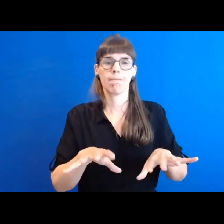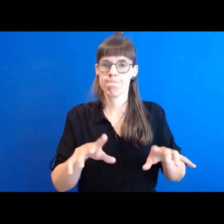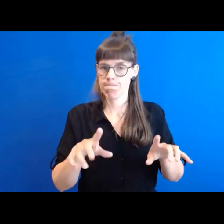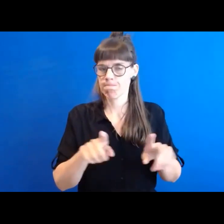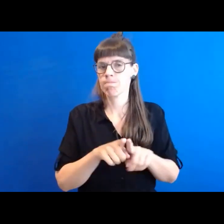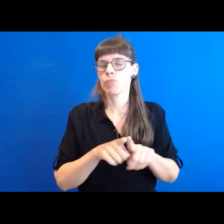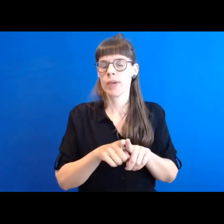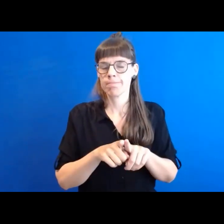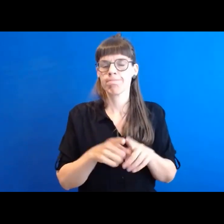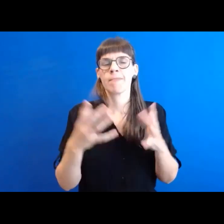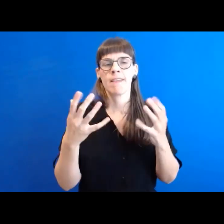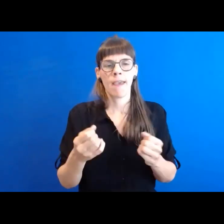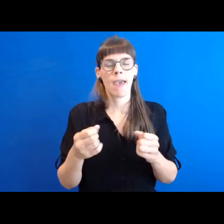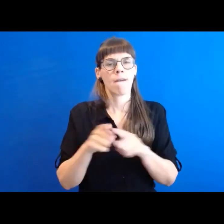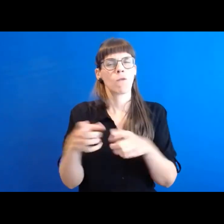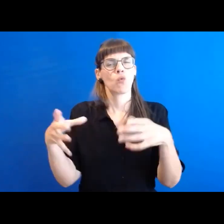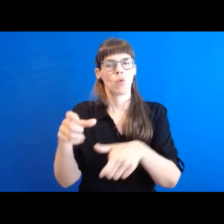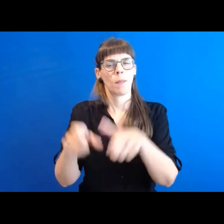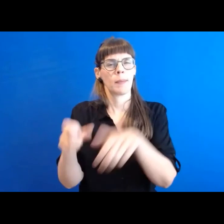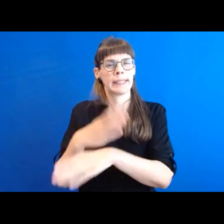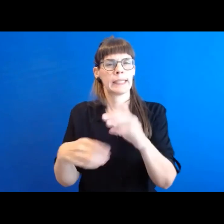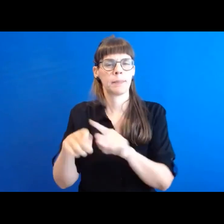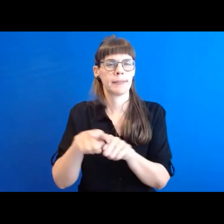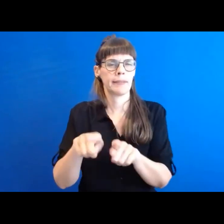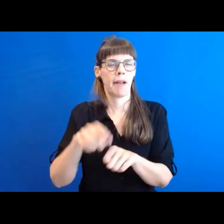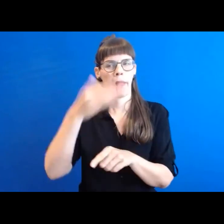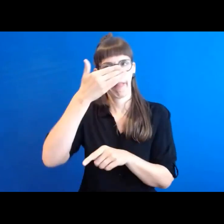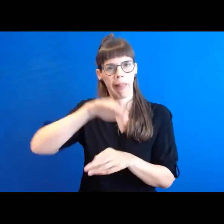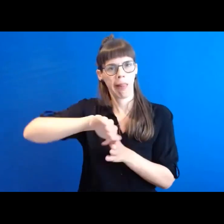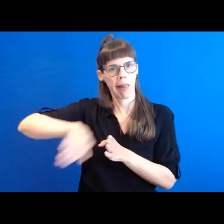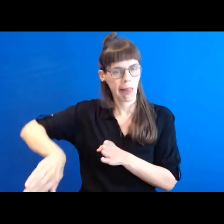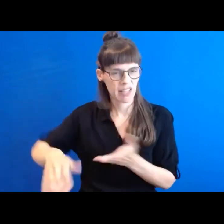, which put forward the situations of